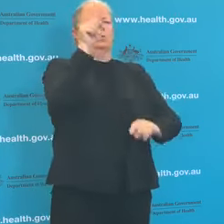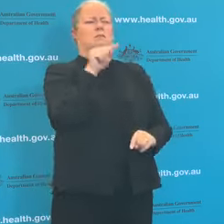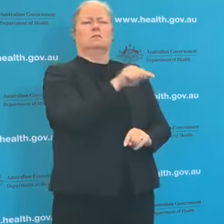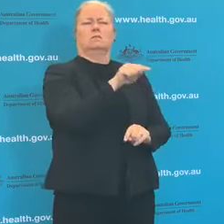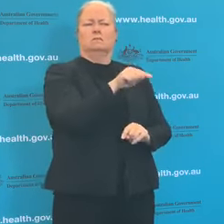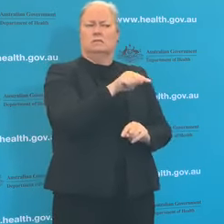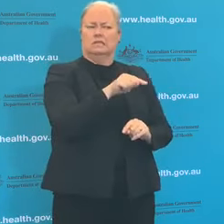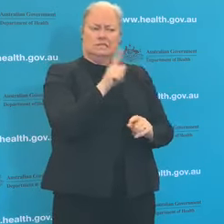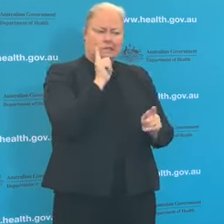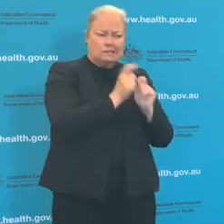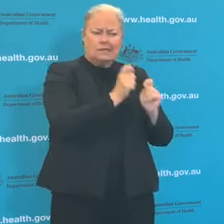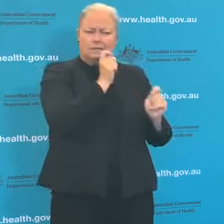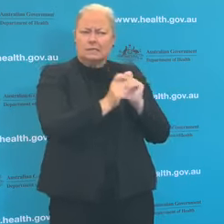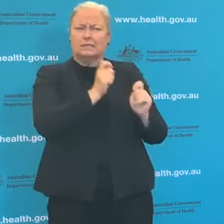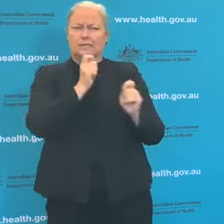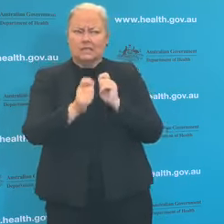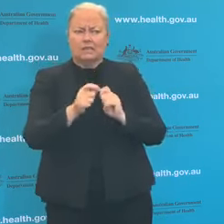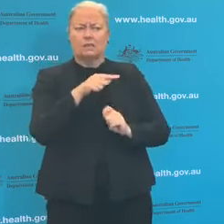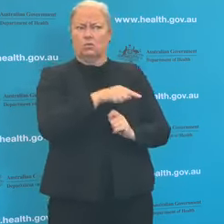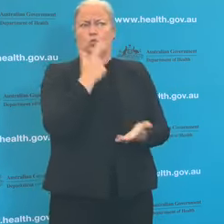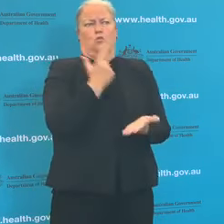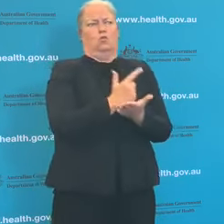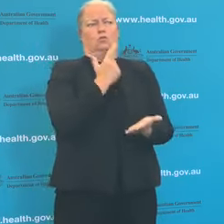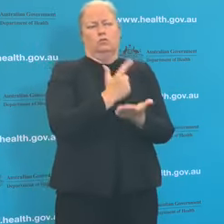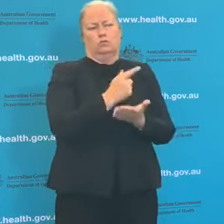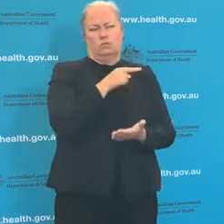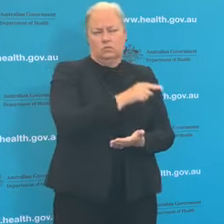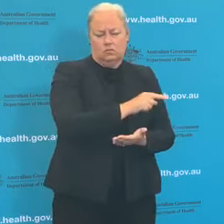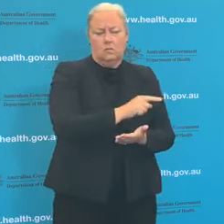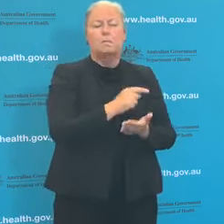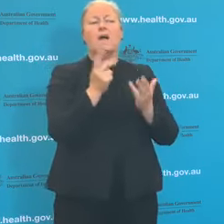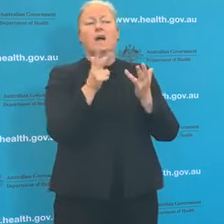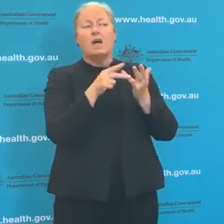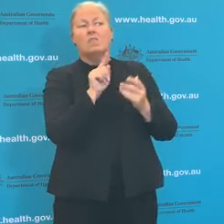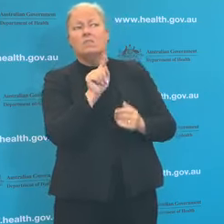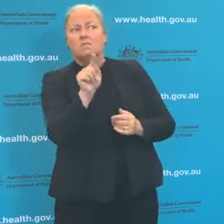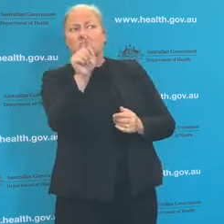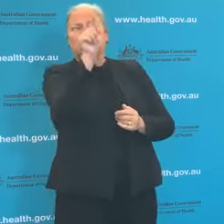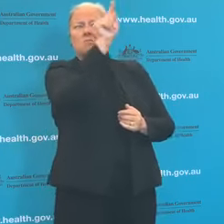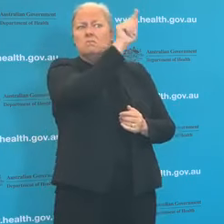increase in testing but a number of other states are doing much broader